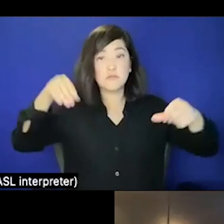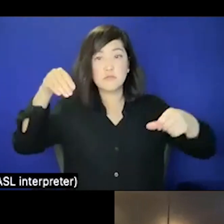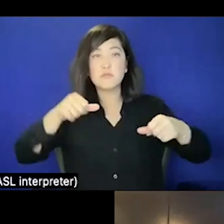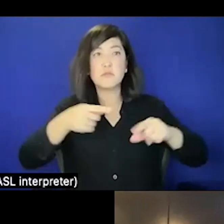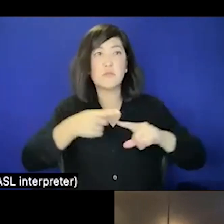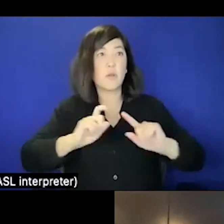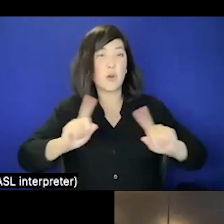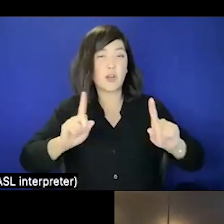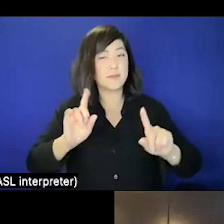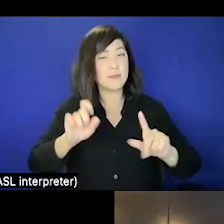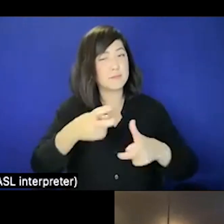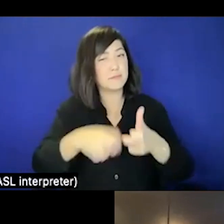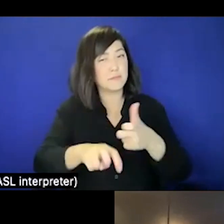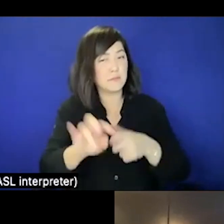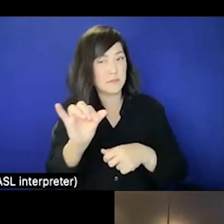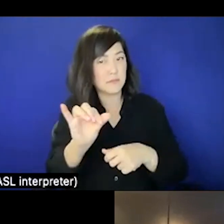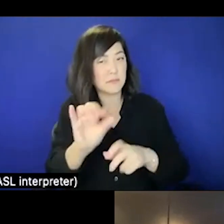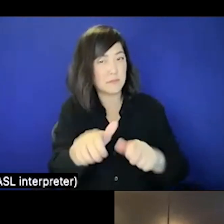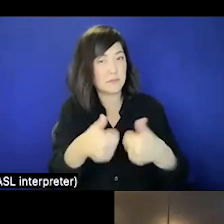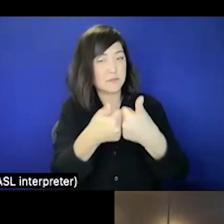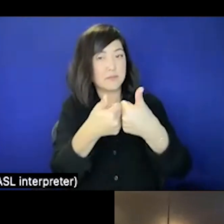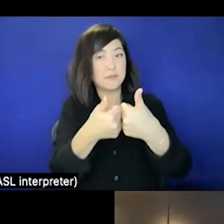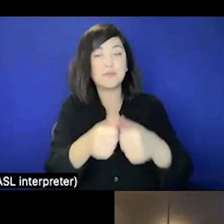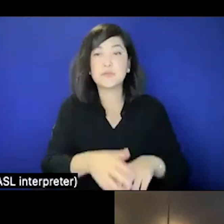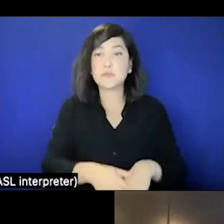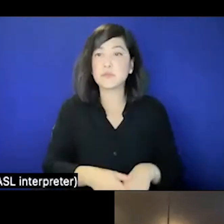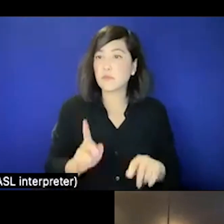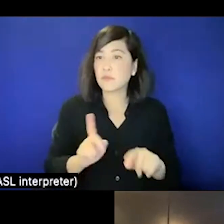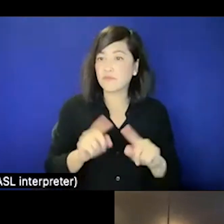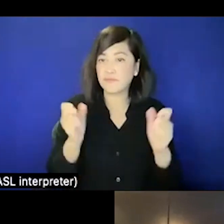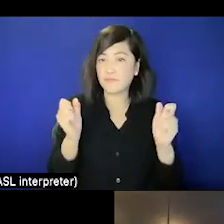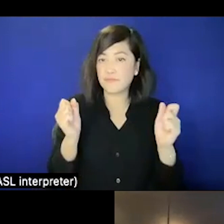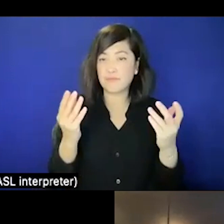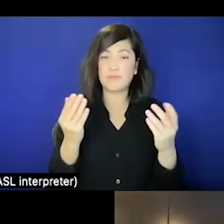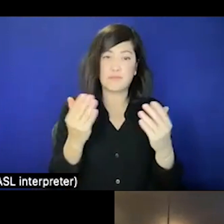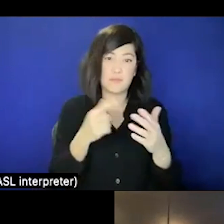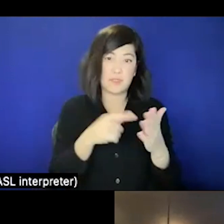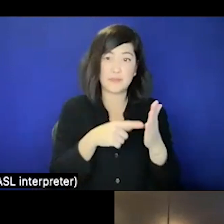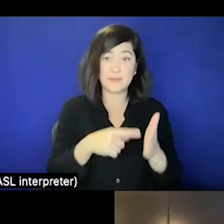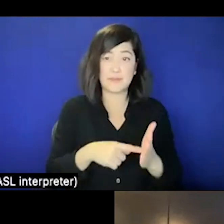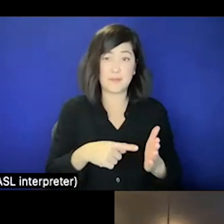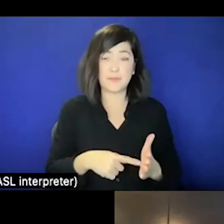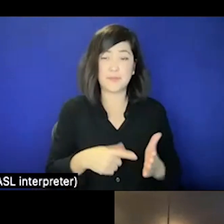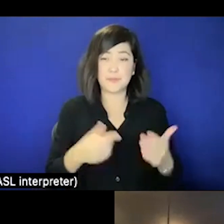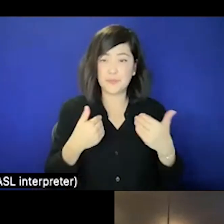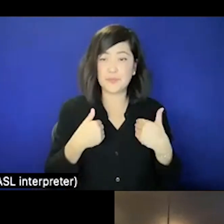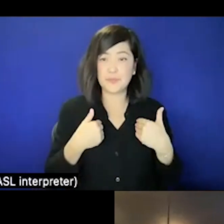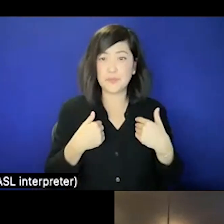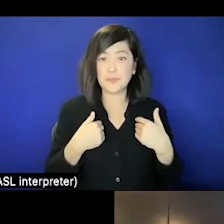So I'd say there are plenty of examples out there that say, yes, you should be thinking about being